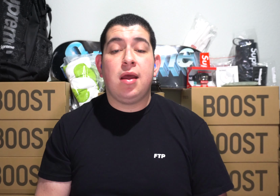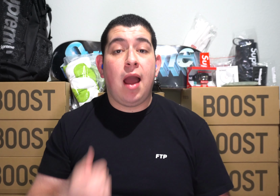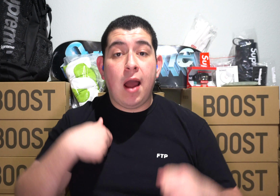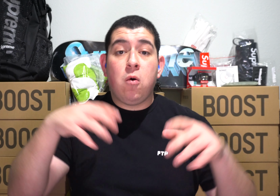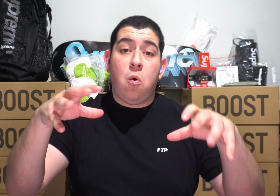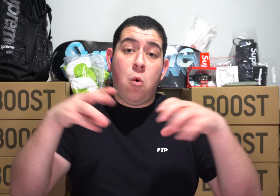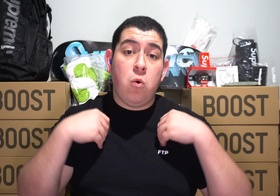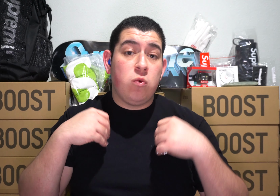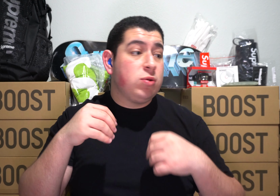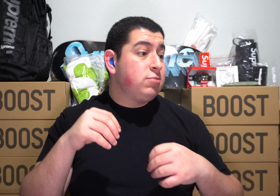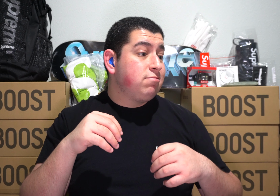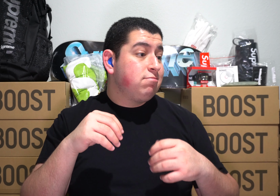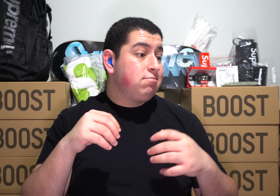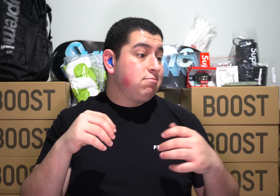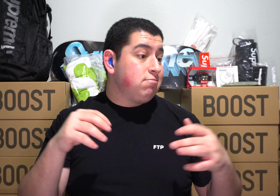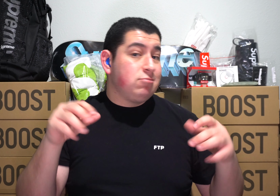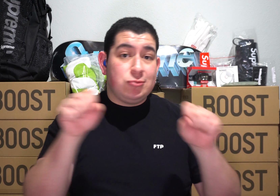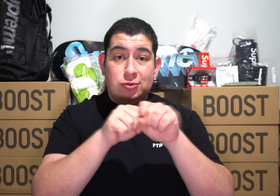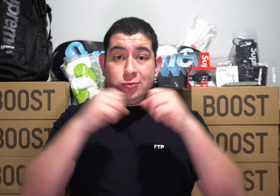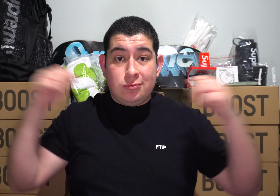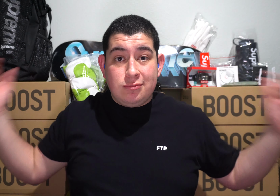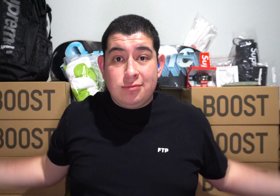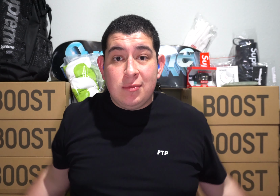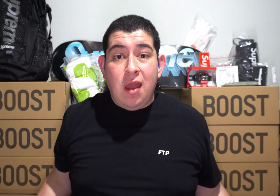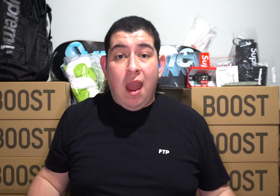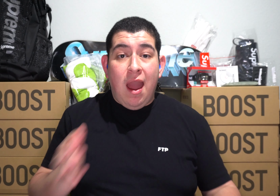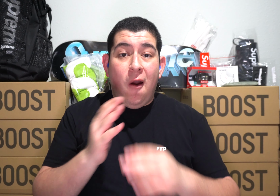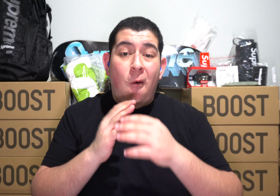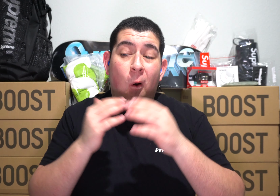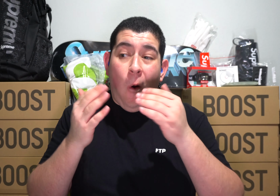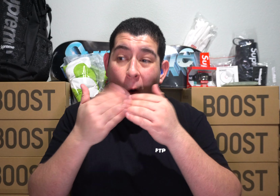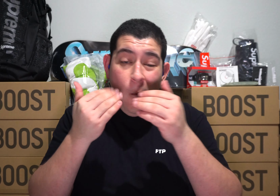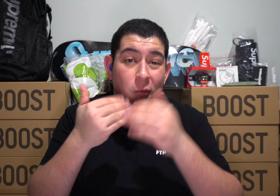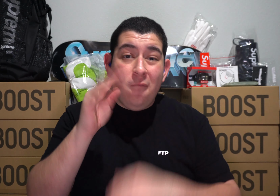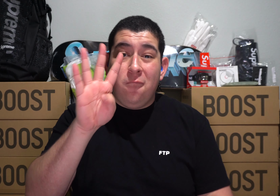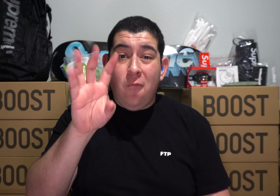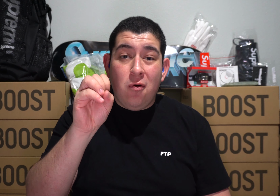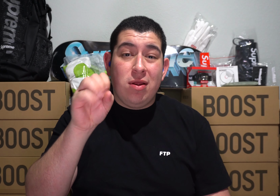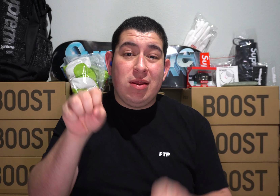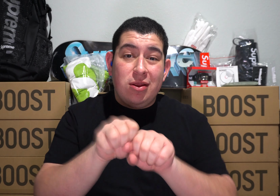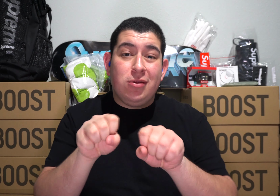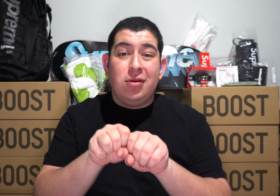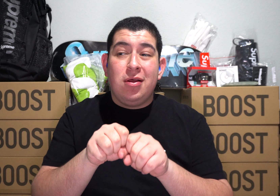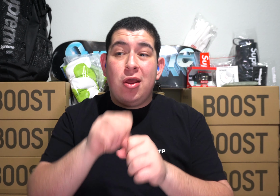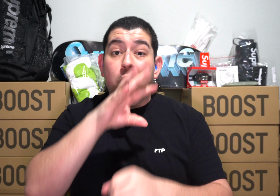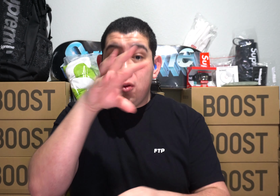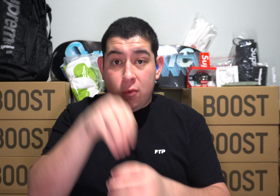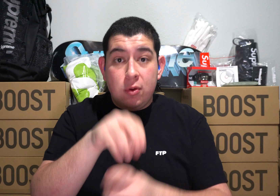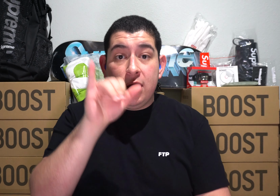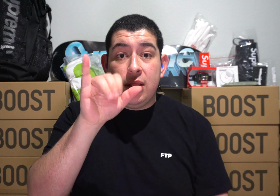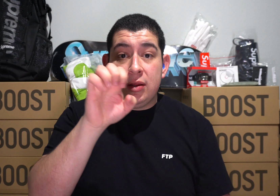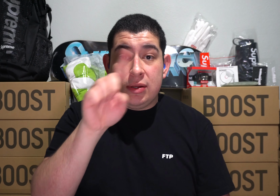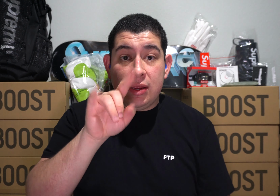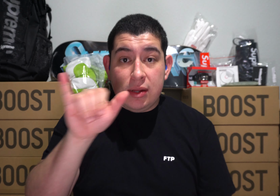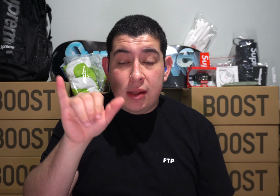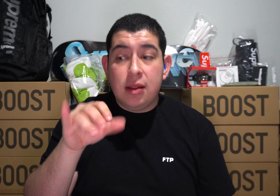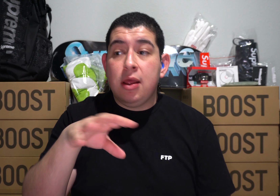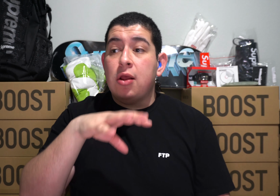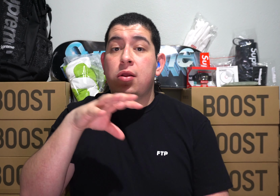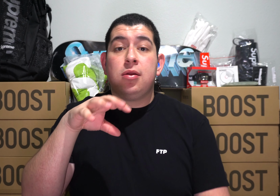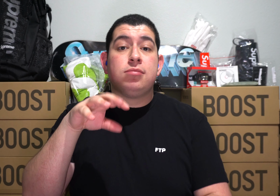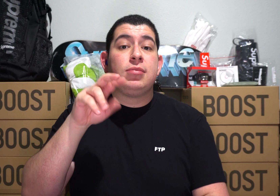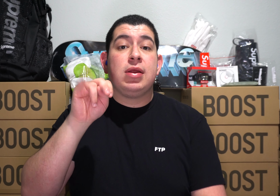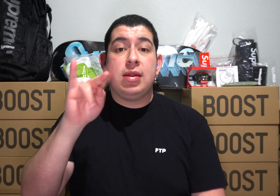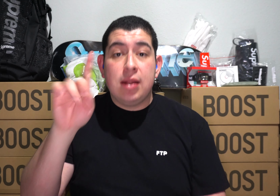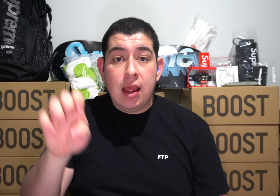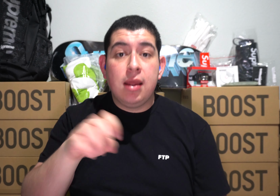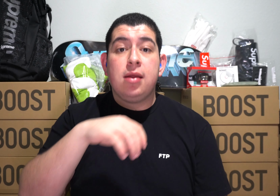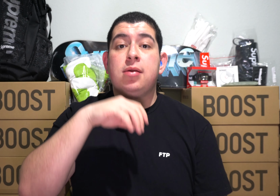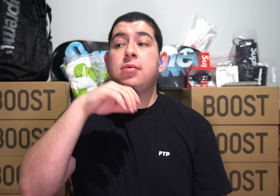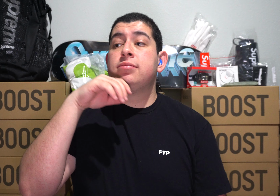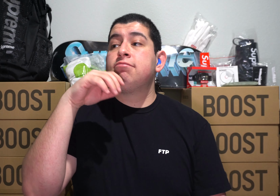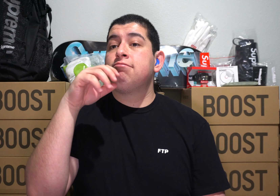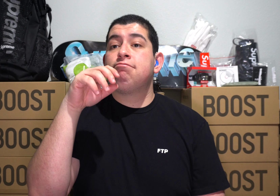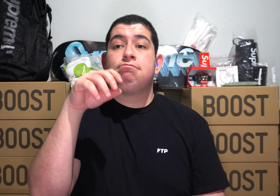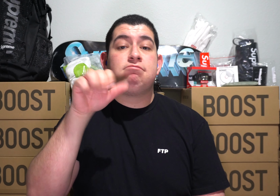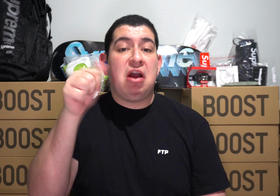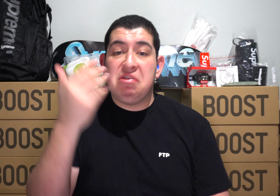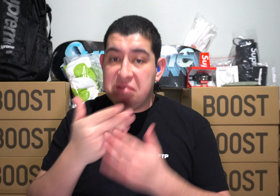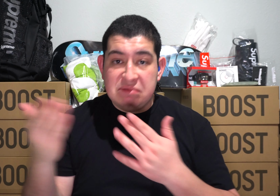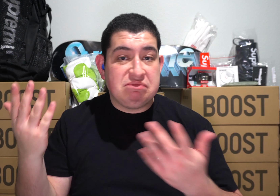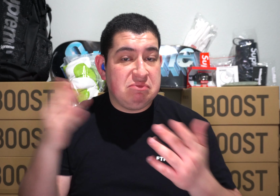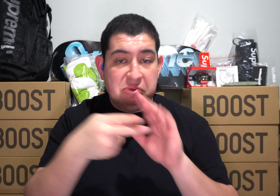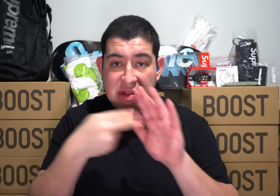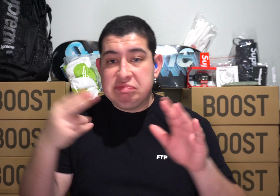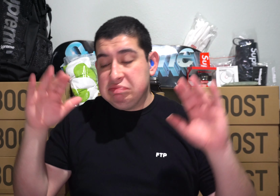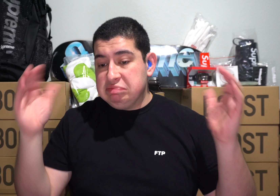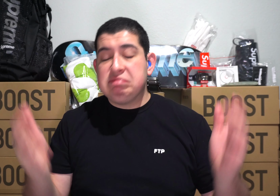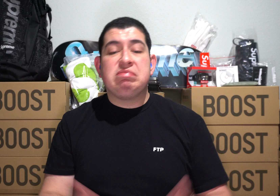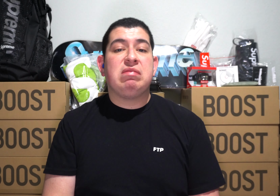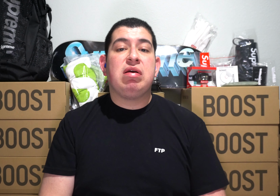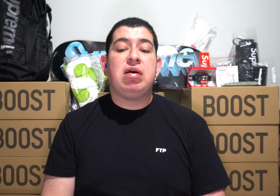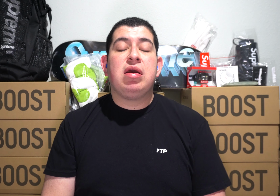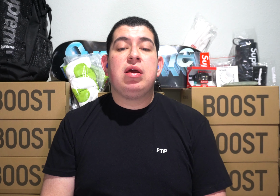I’m owned almost 40 sneakers include Yeezy, Nike and etc.